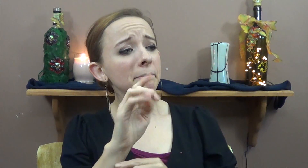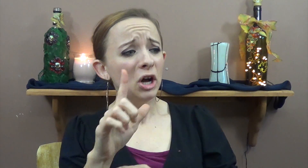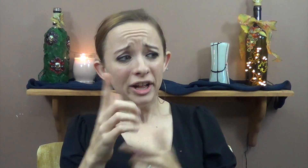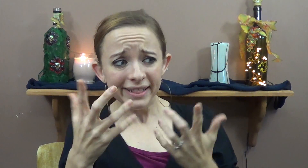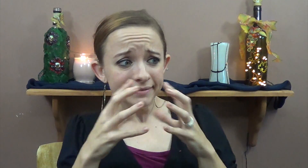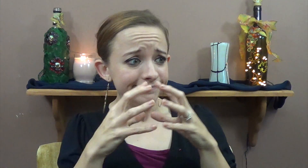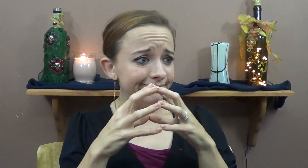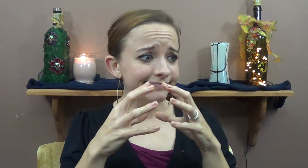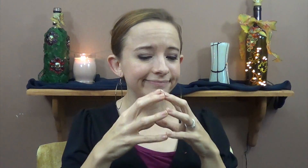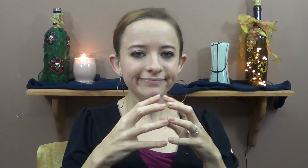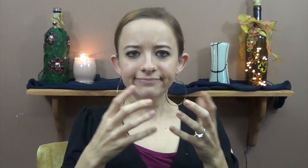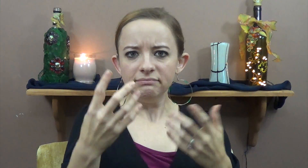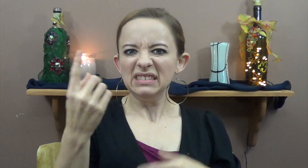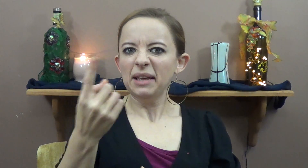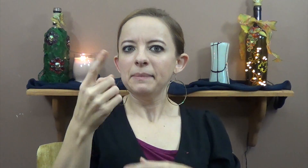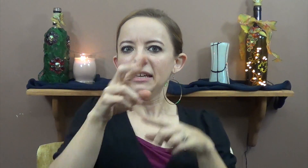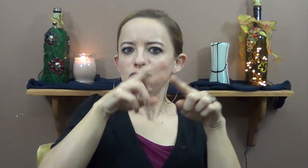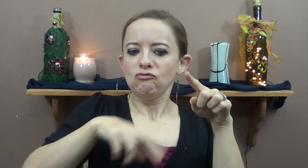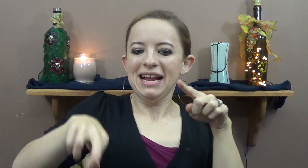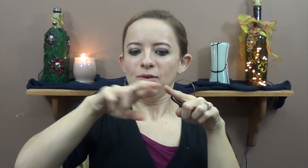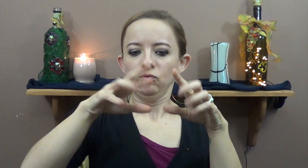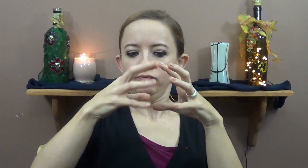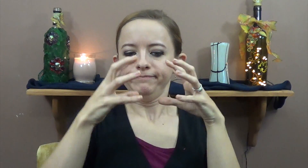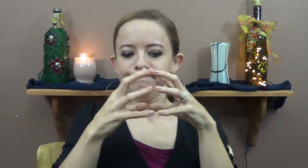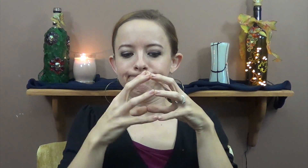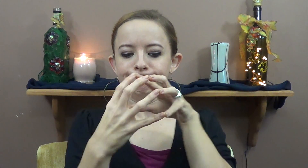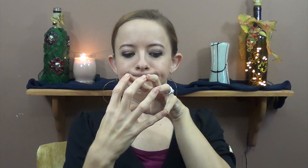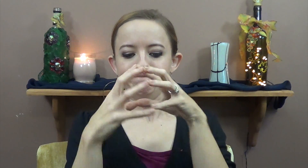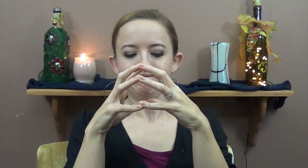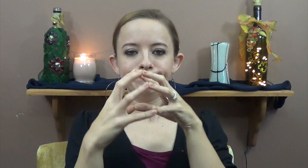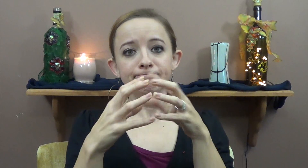able to guess what that is. Maybe that's a ball or somthing because it's round